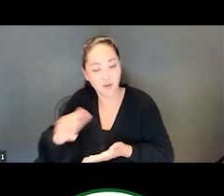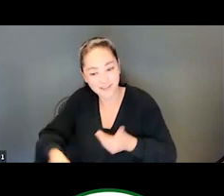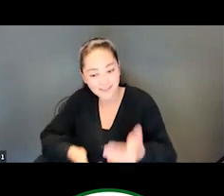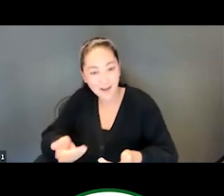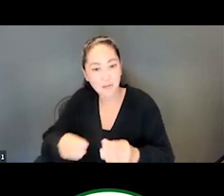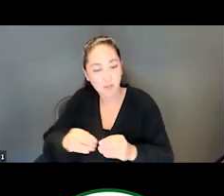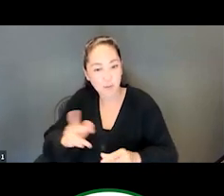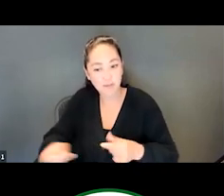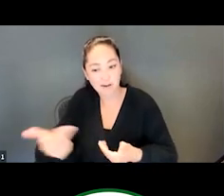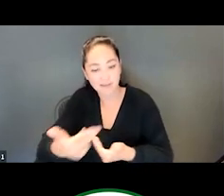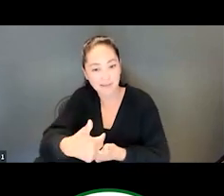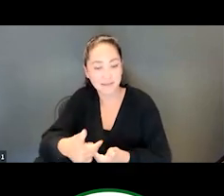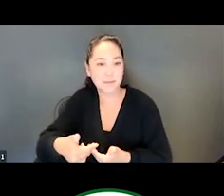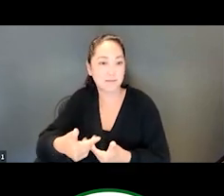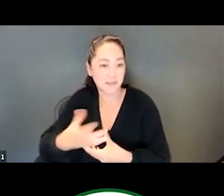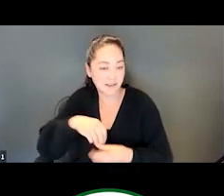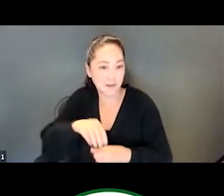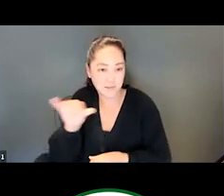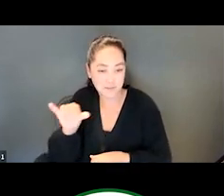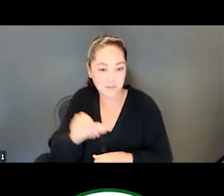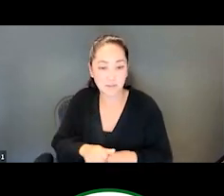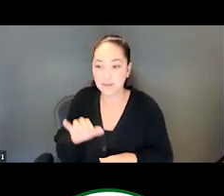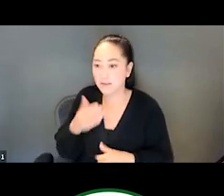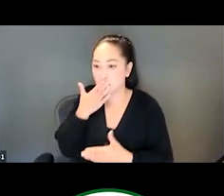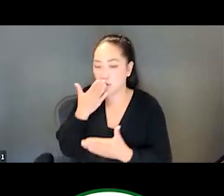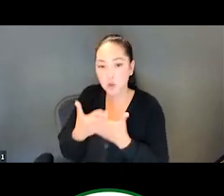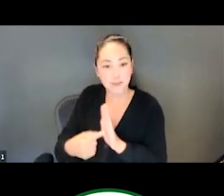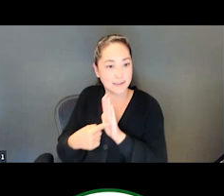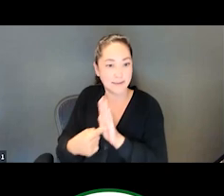are open to getting a new perspective that those conversations can really kick start